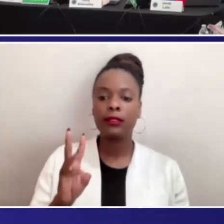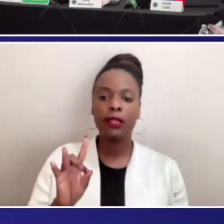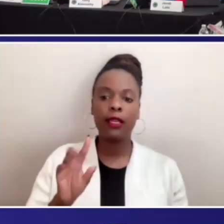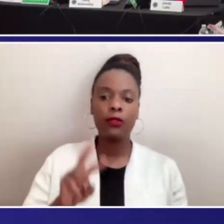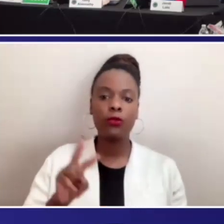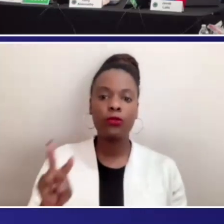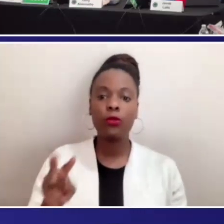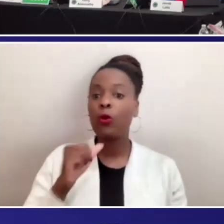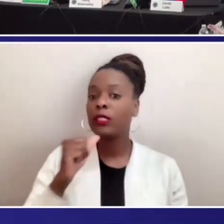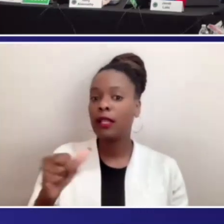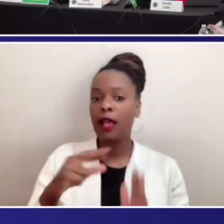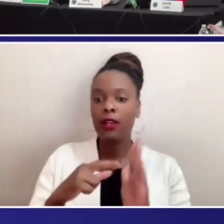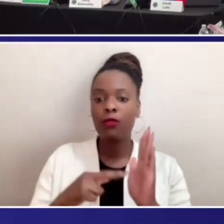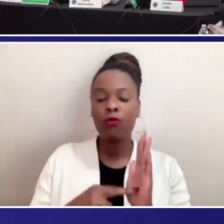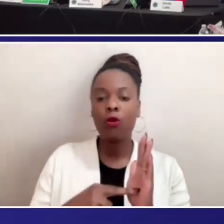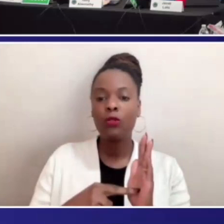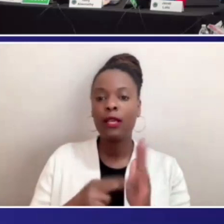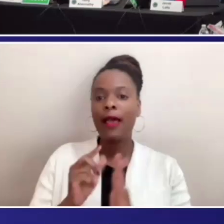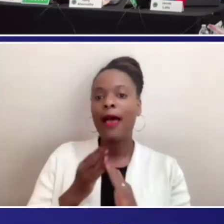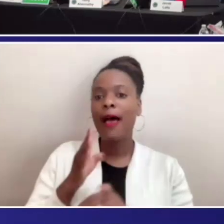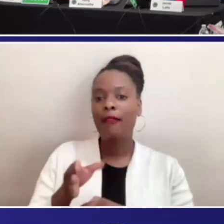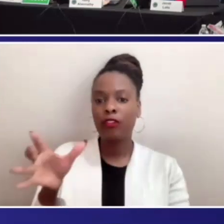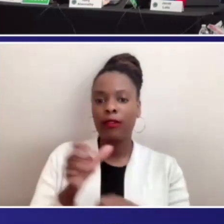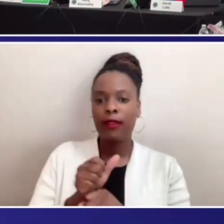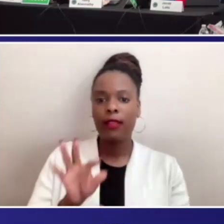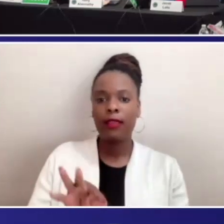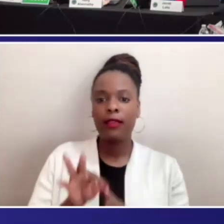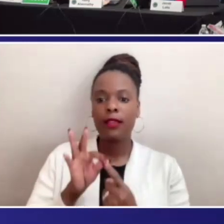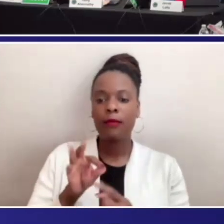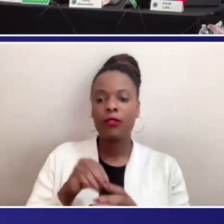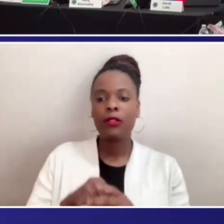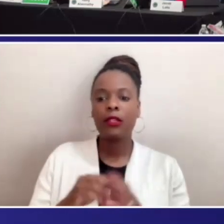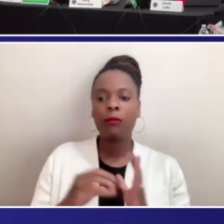program of study at any point after receiving the exception under paragraph (e)(6) of this section,